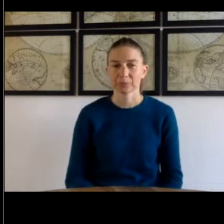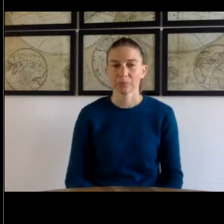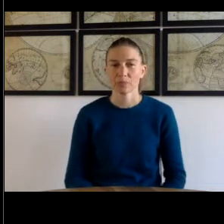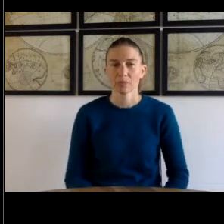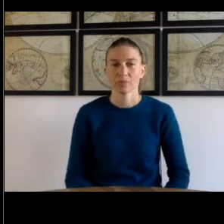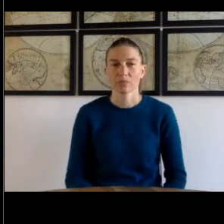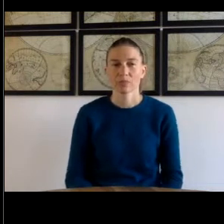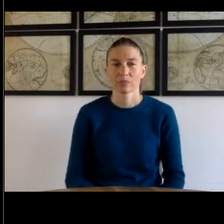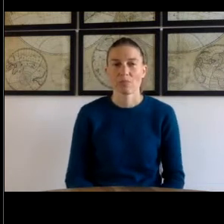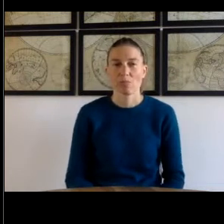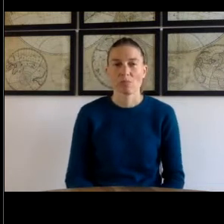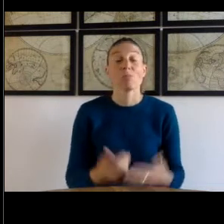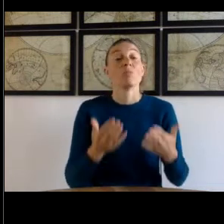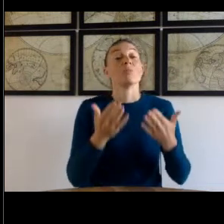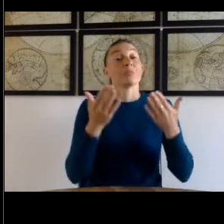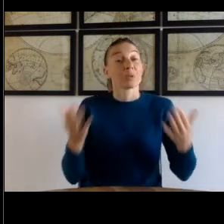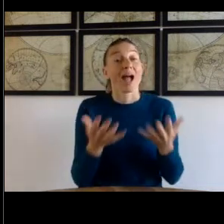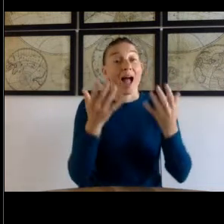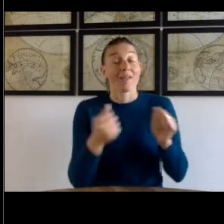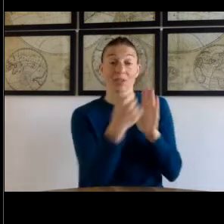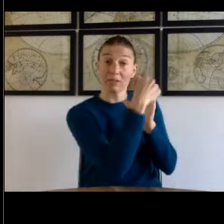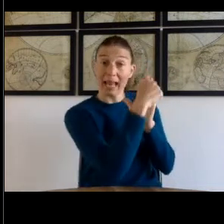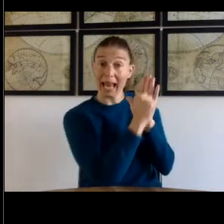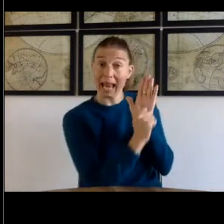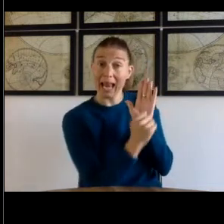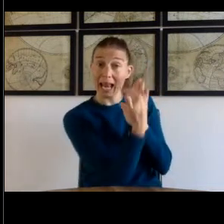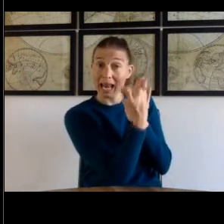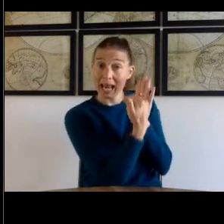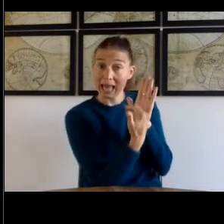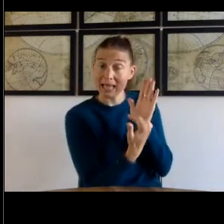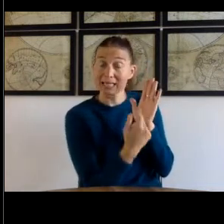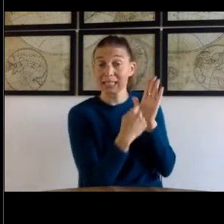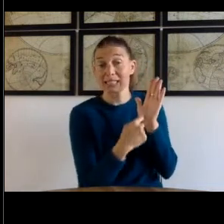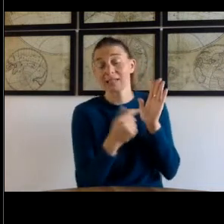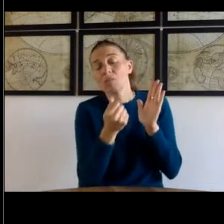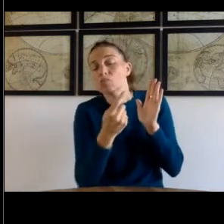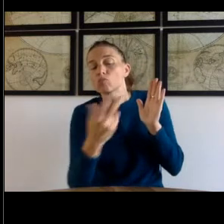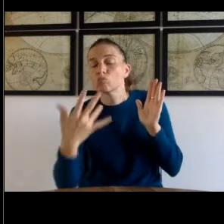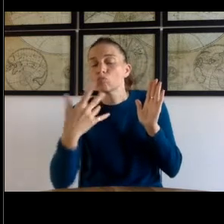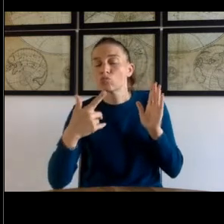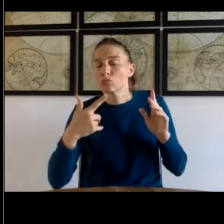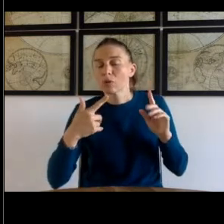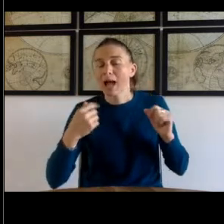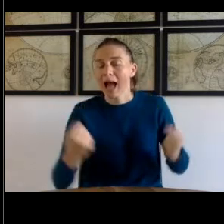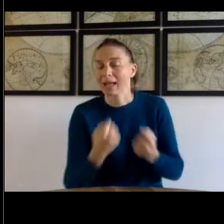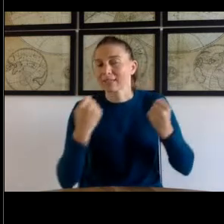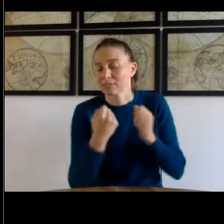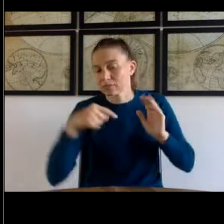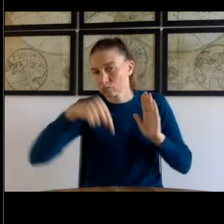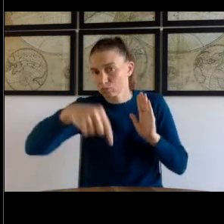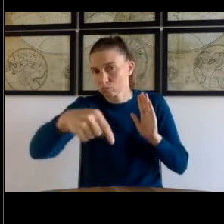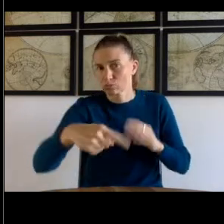This is a list of some activities for these two years of project.